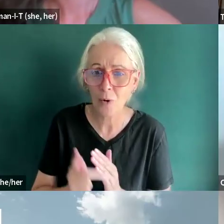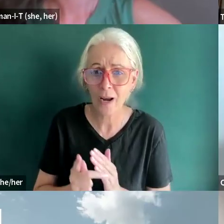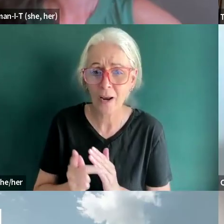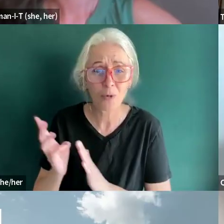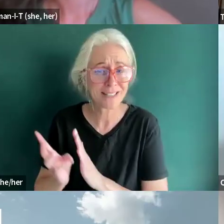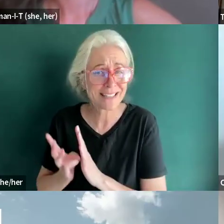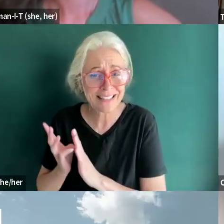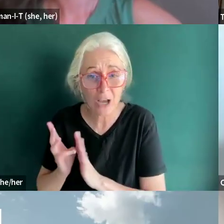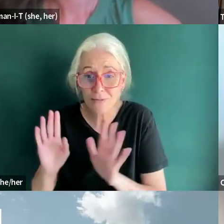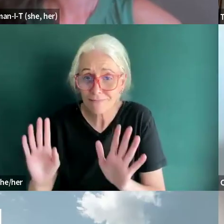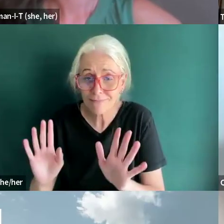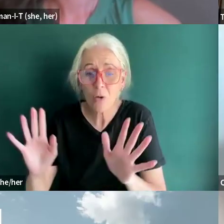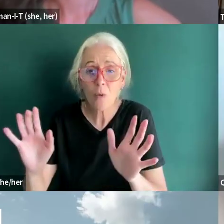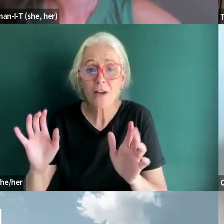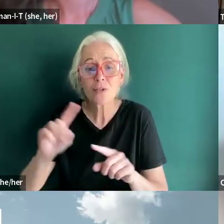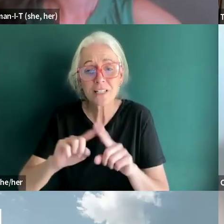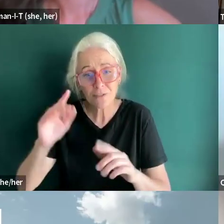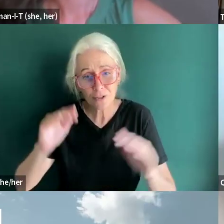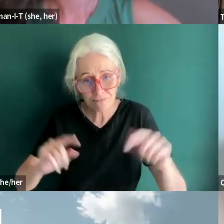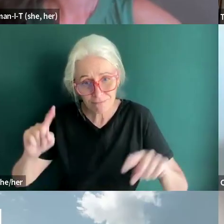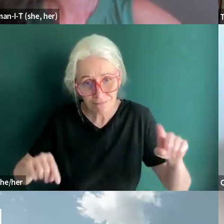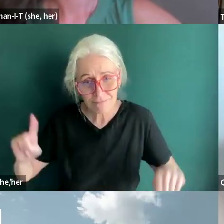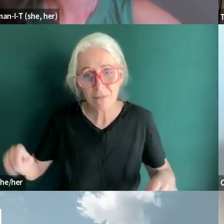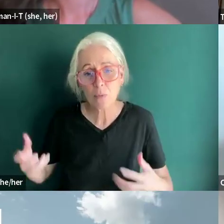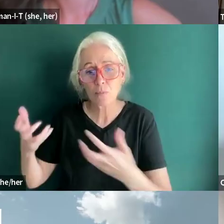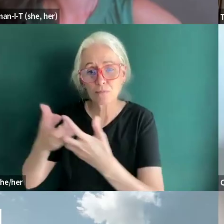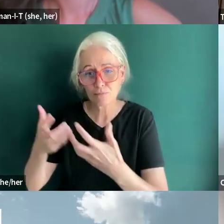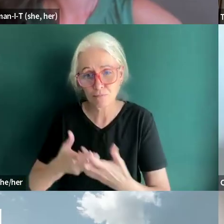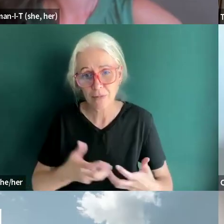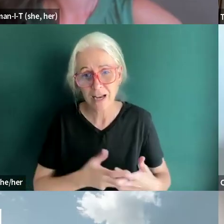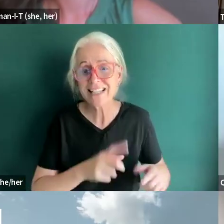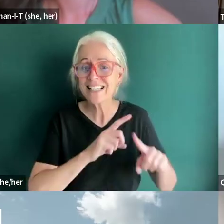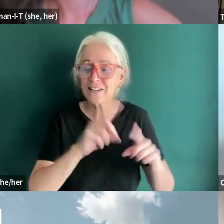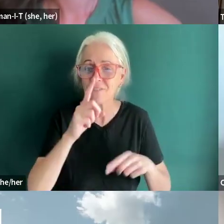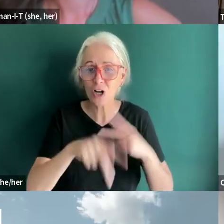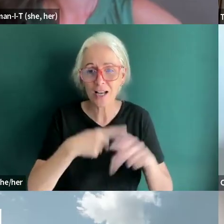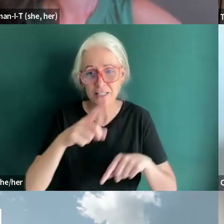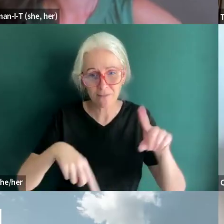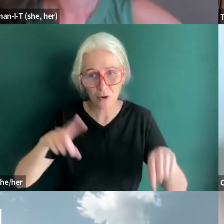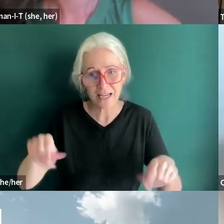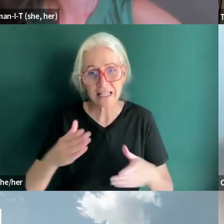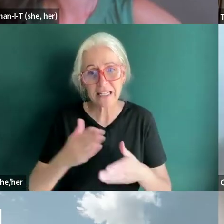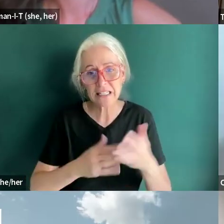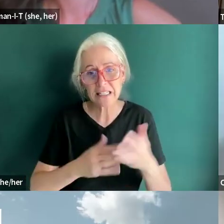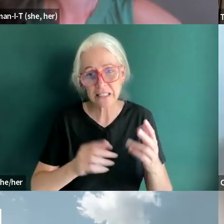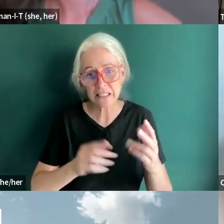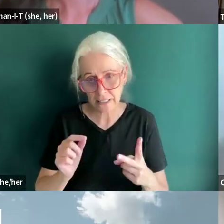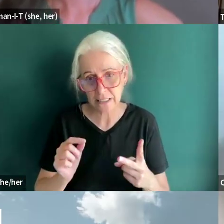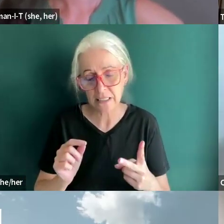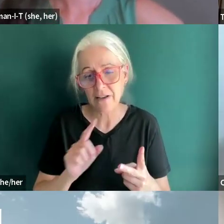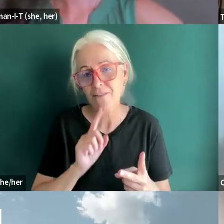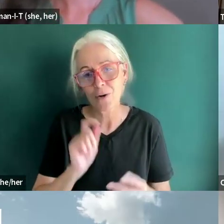program, I wanted to provide some, some variety, and some choice. And so, very cool and excited